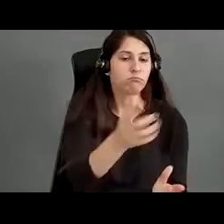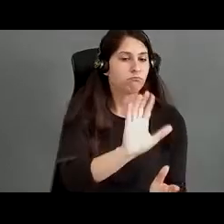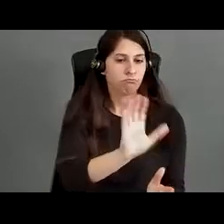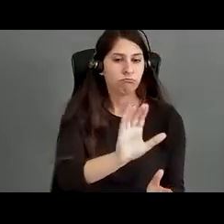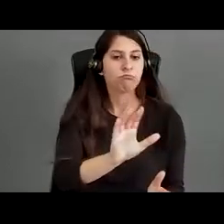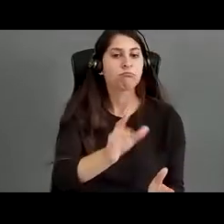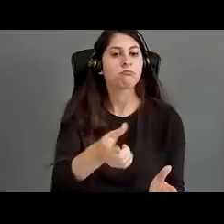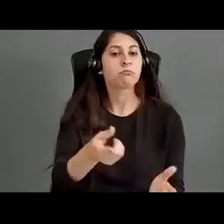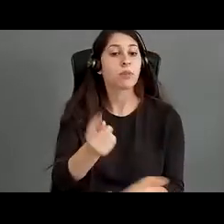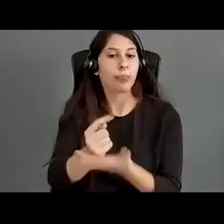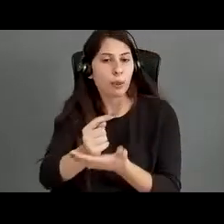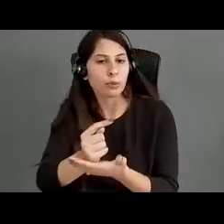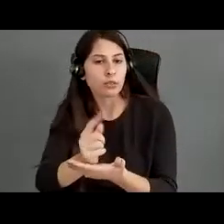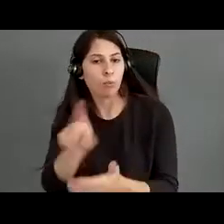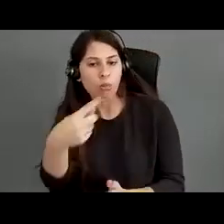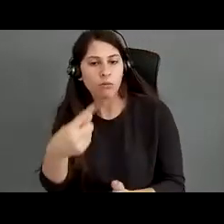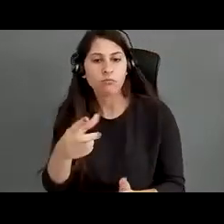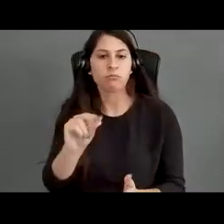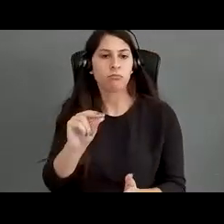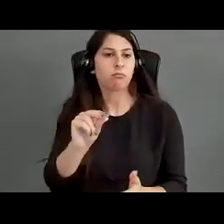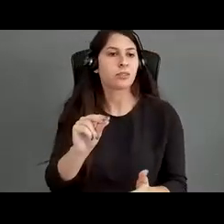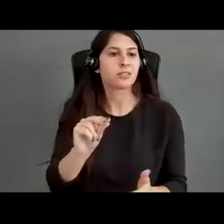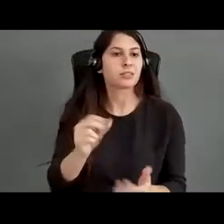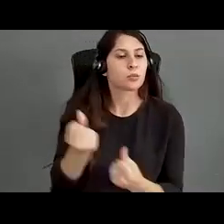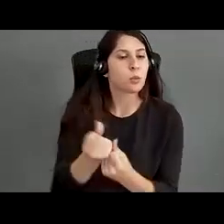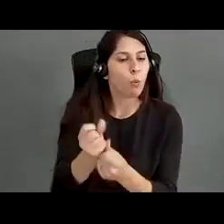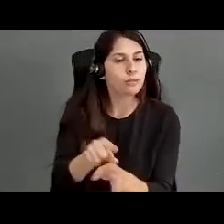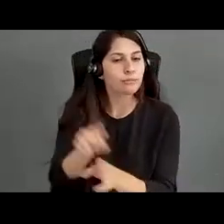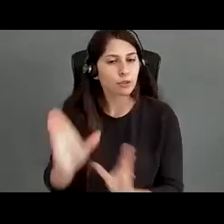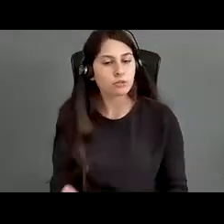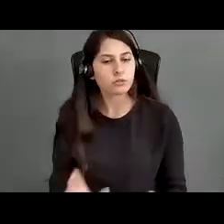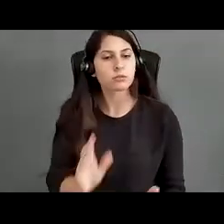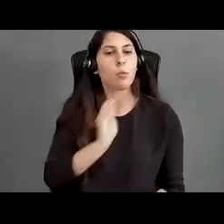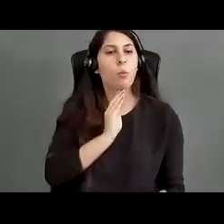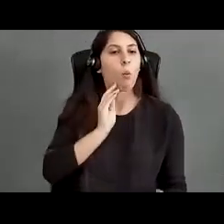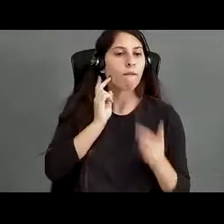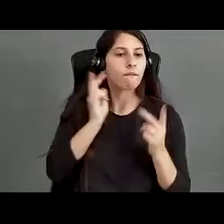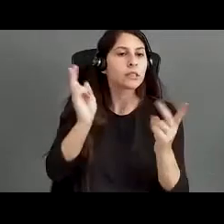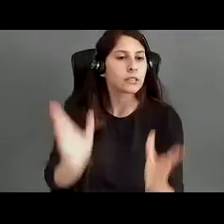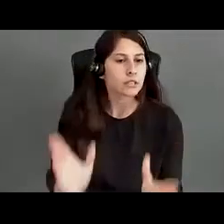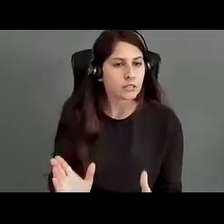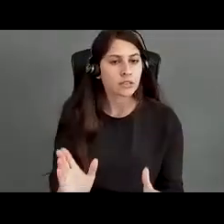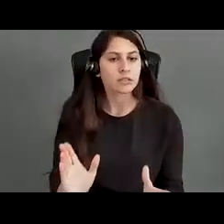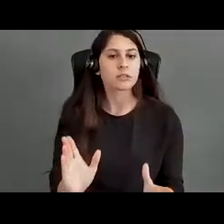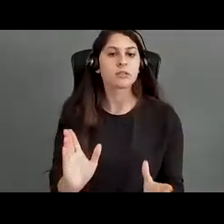but it's the peer support specialist, it's home visits, it's drop-in centers,